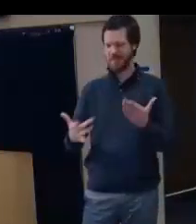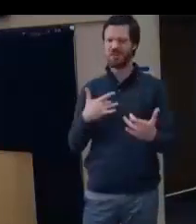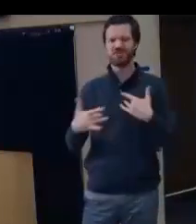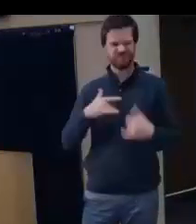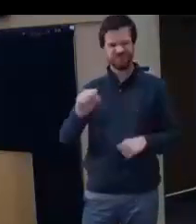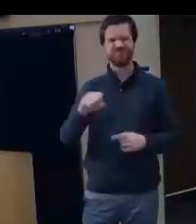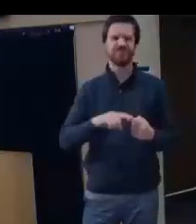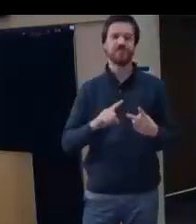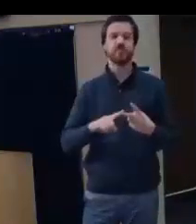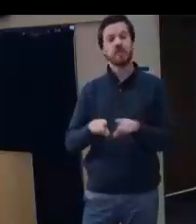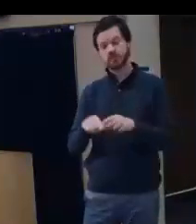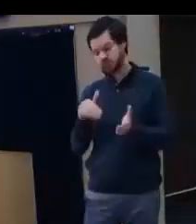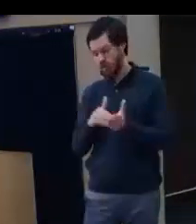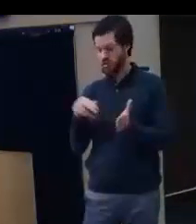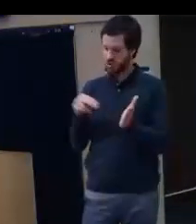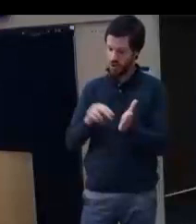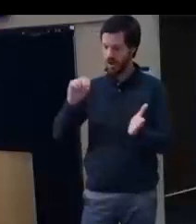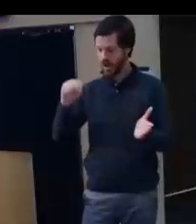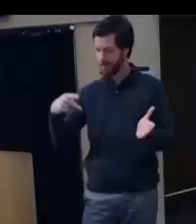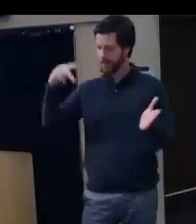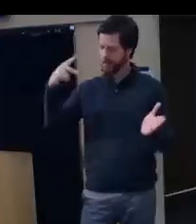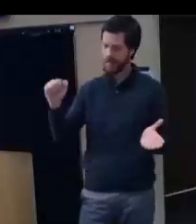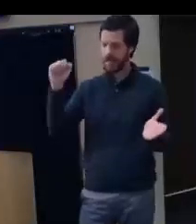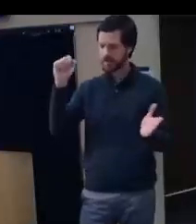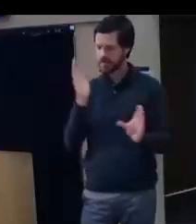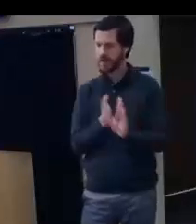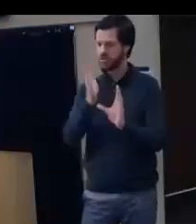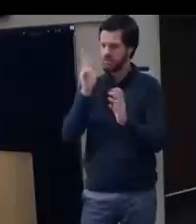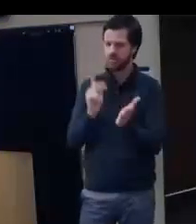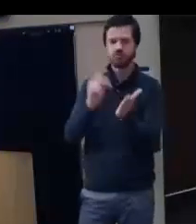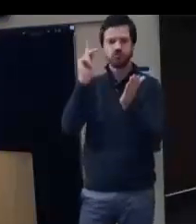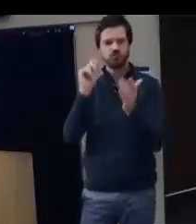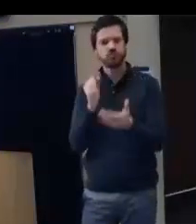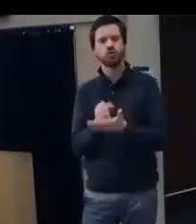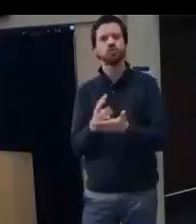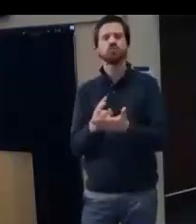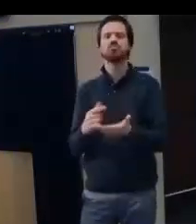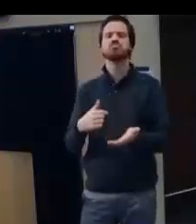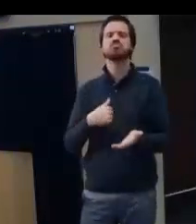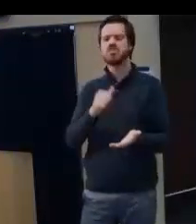this as a doctor nurse and P paa psychologist psychiatrist social worker I'm not alarmed by